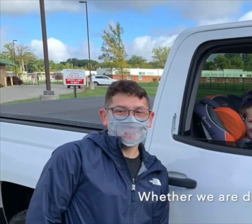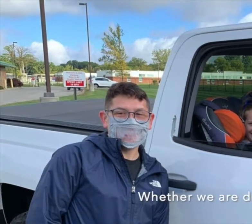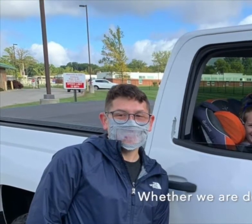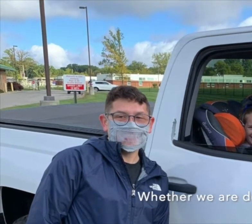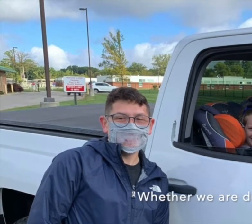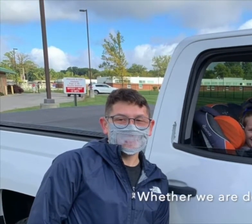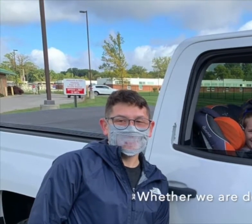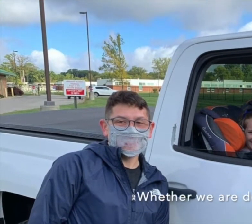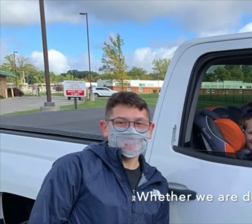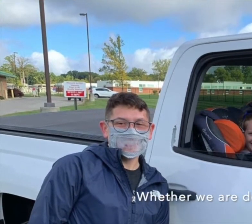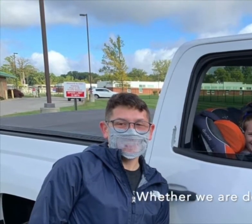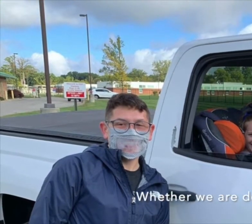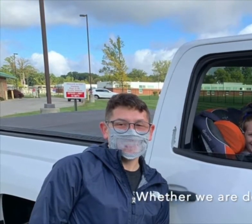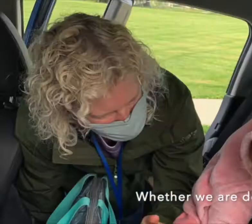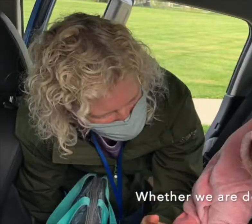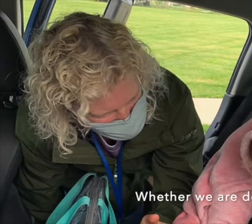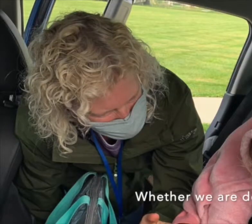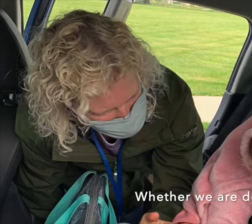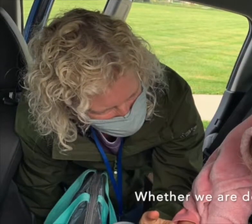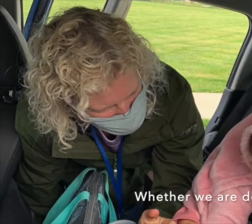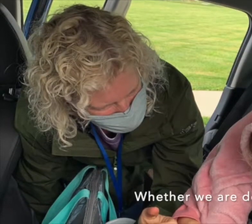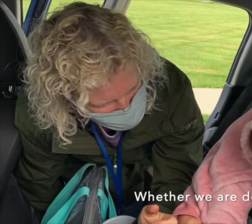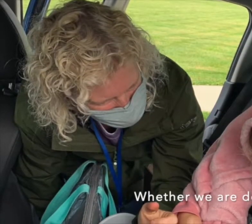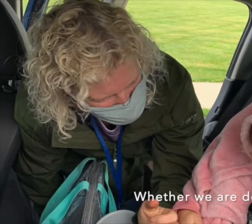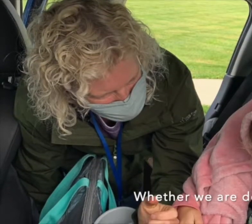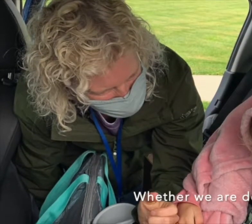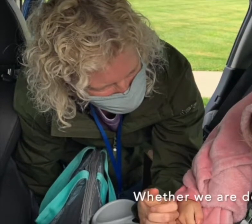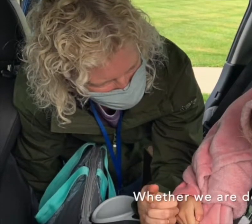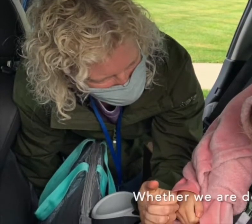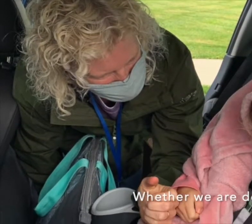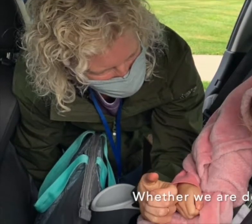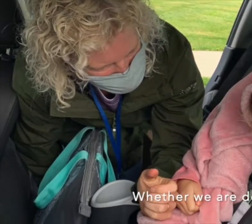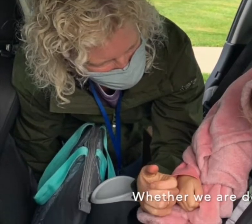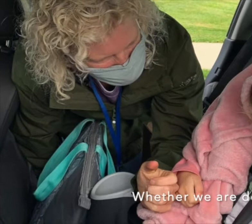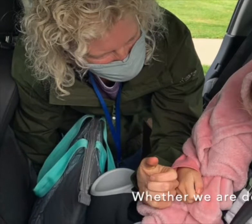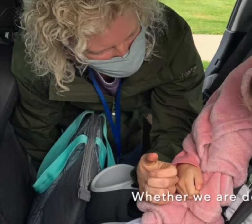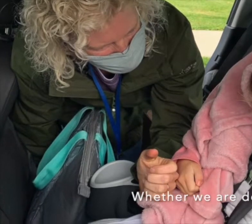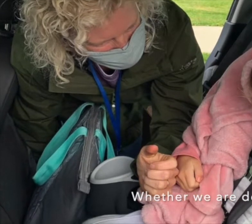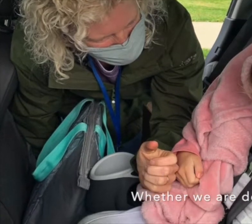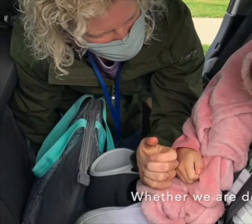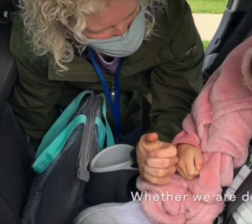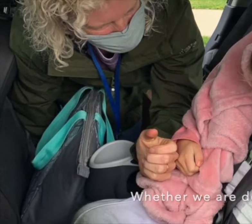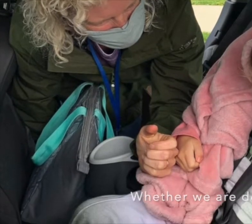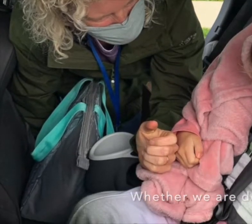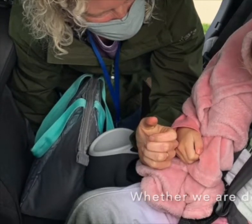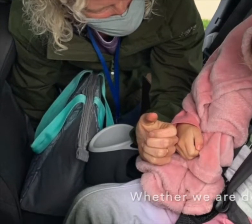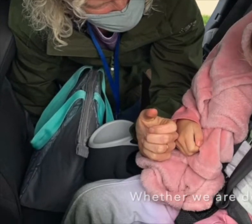car seats inside preschool teacher kim reaches to touch the hand of a child in a car seat with